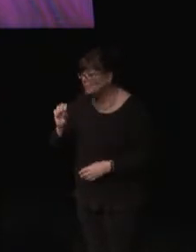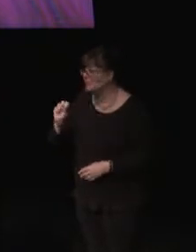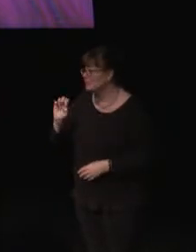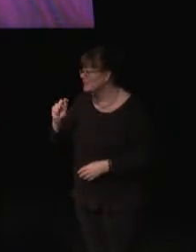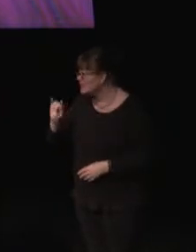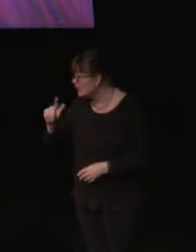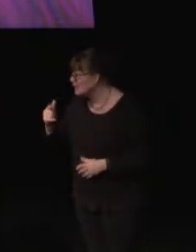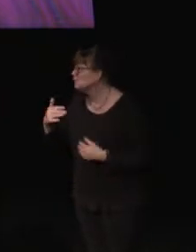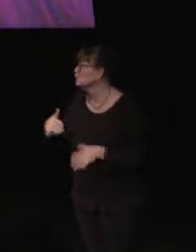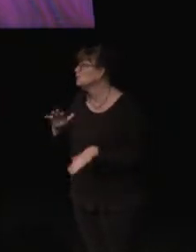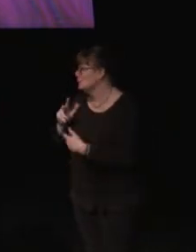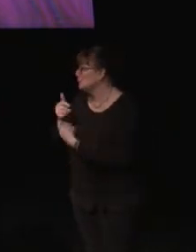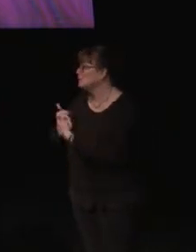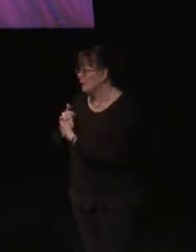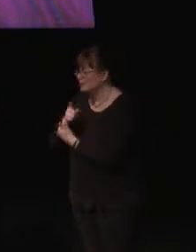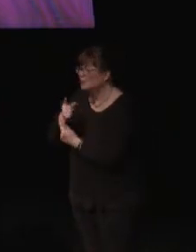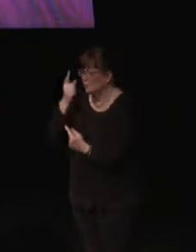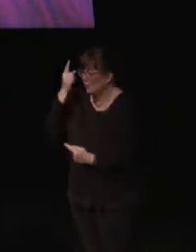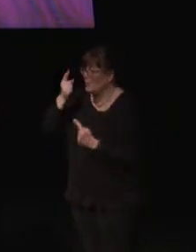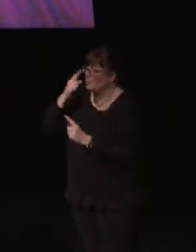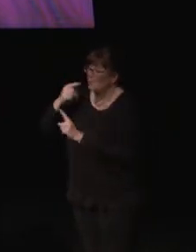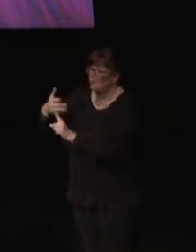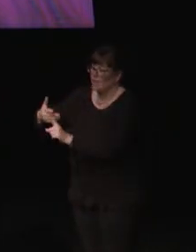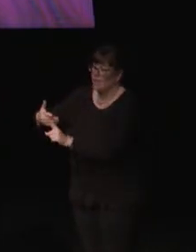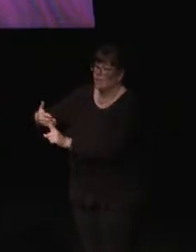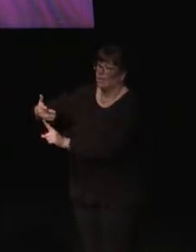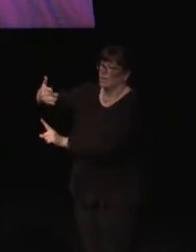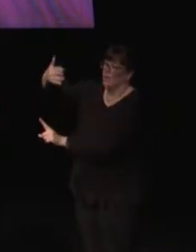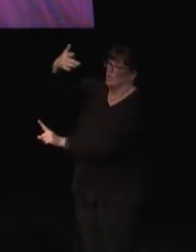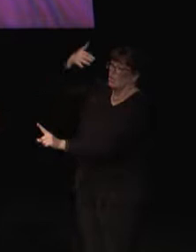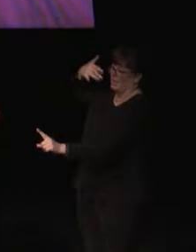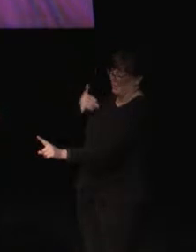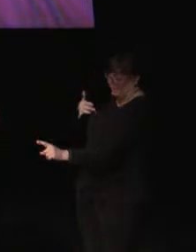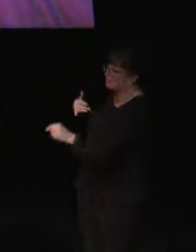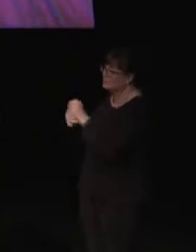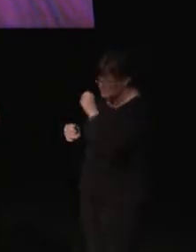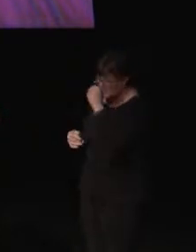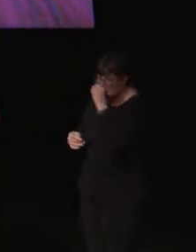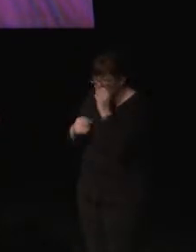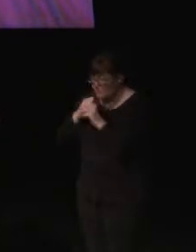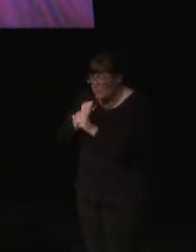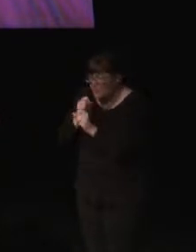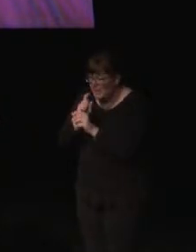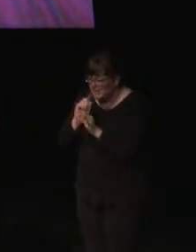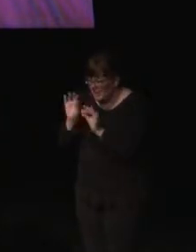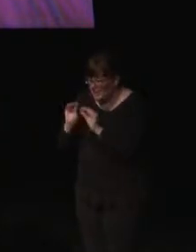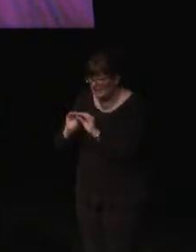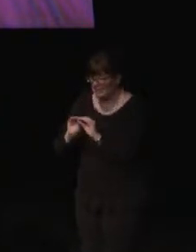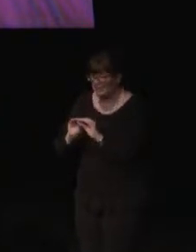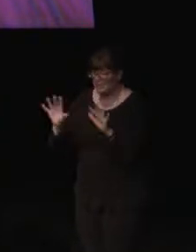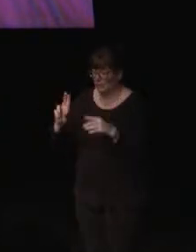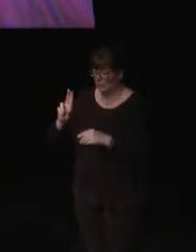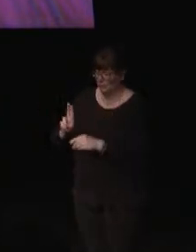It's something people need to think about very early on. Create an explicit ease of access section in your settings,